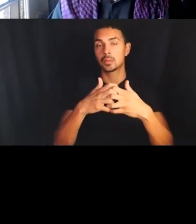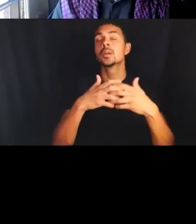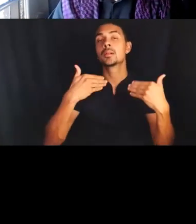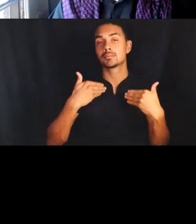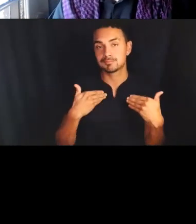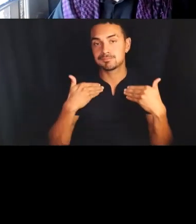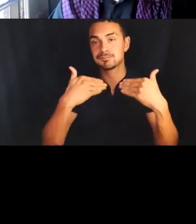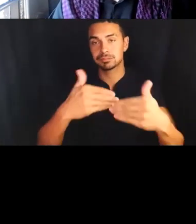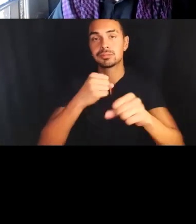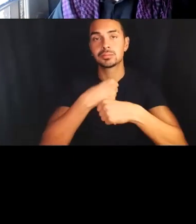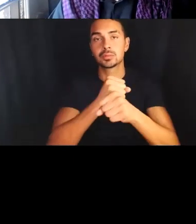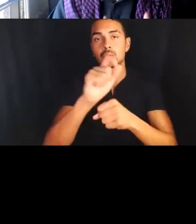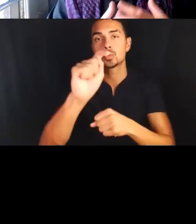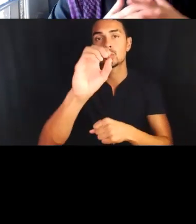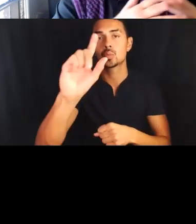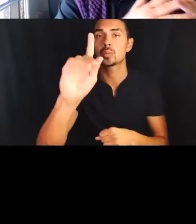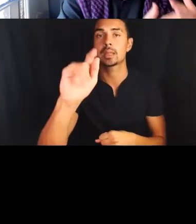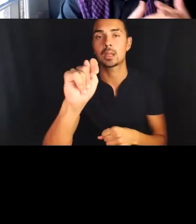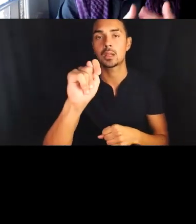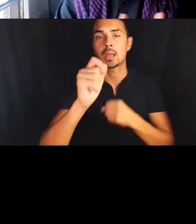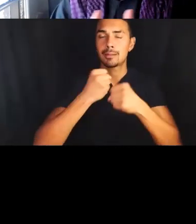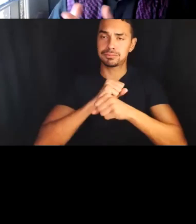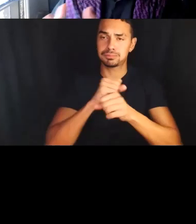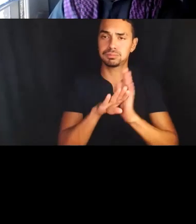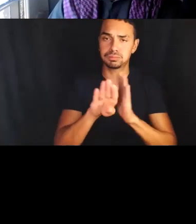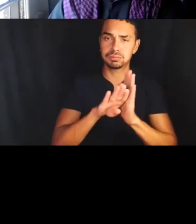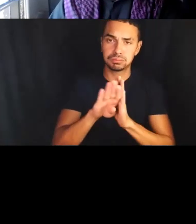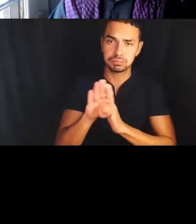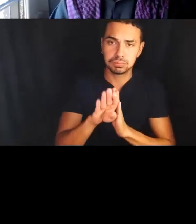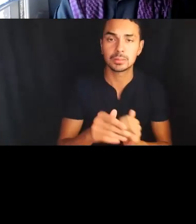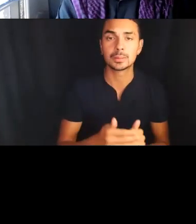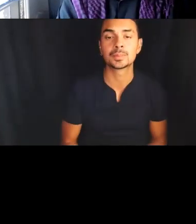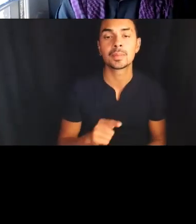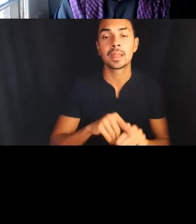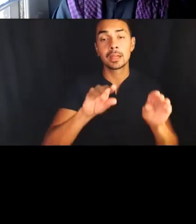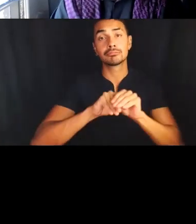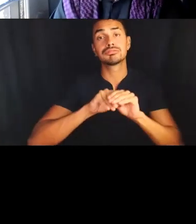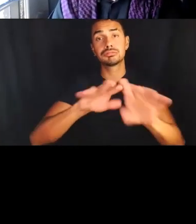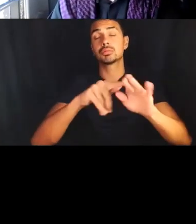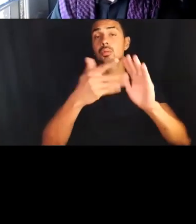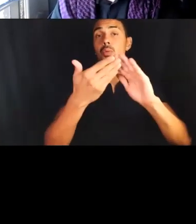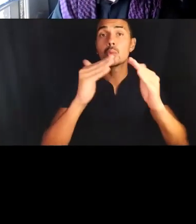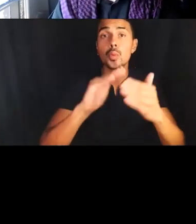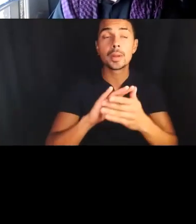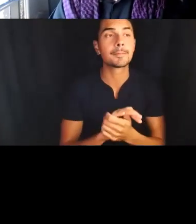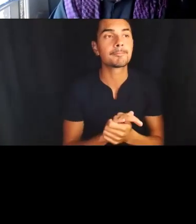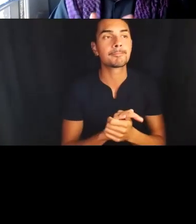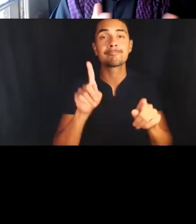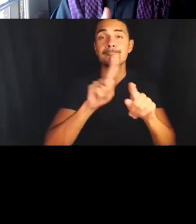and being really mindful of, again, those multiple different communities, multiple different kinds of providers.